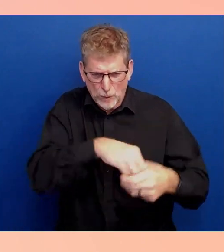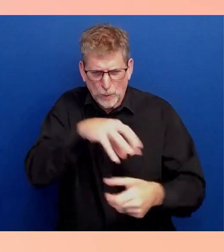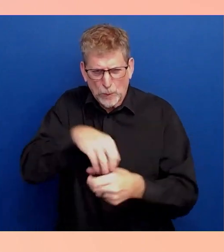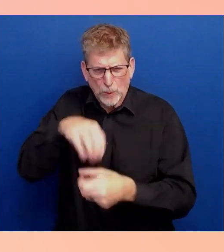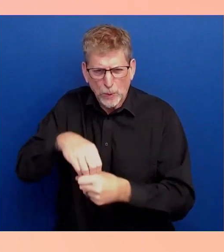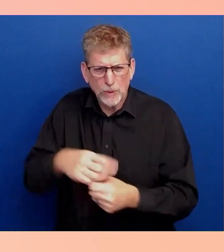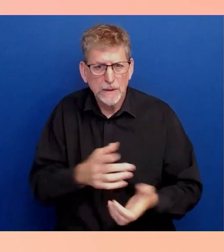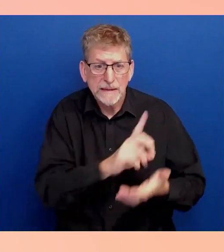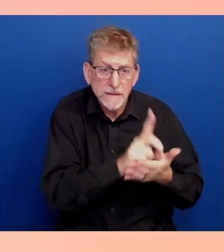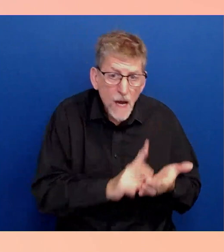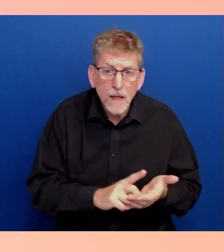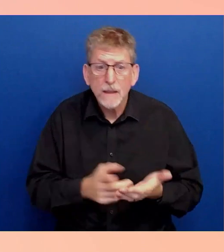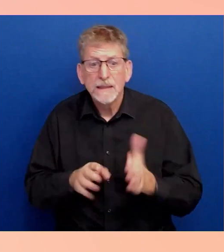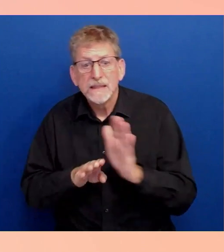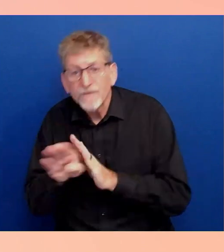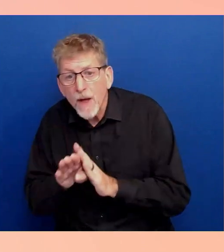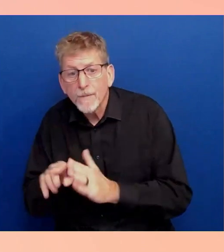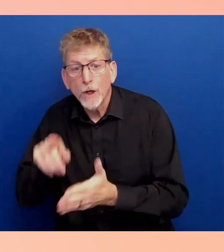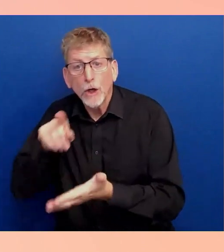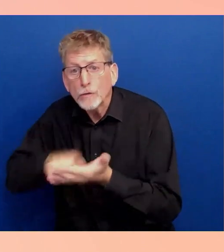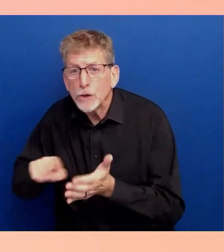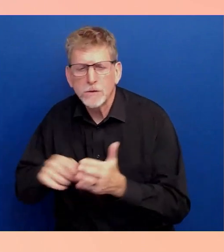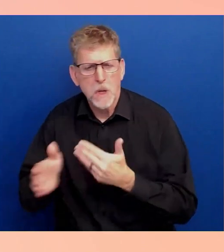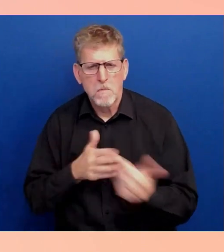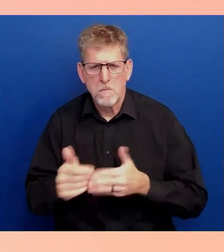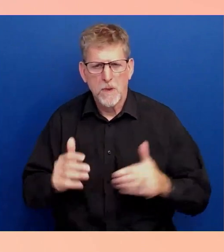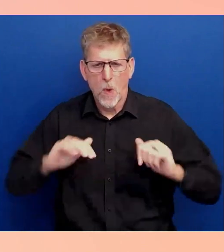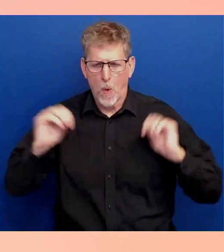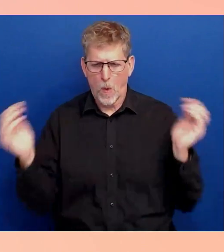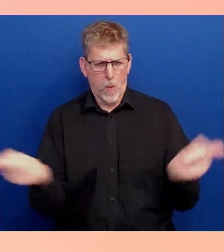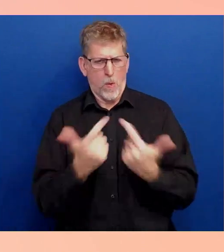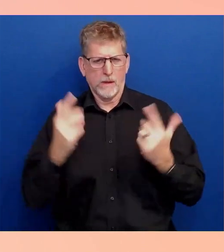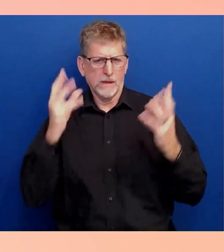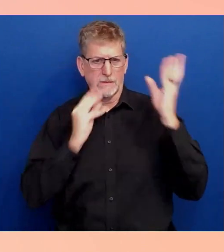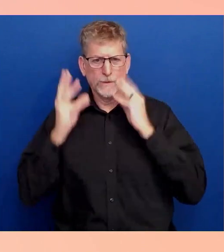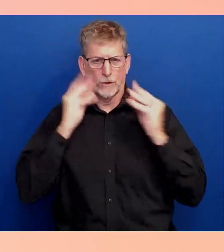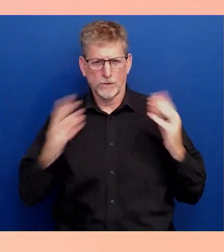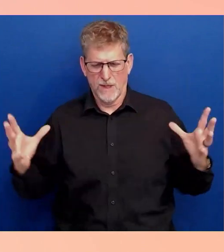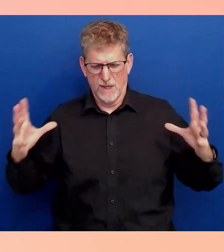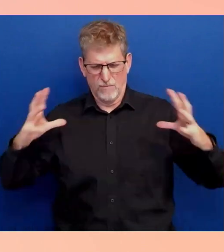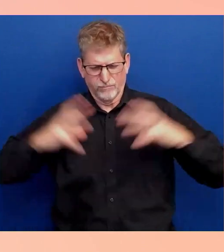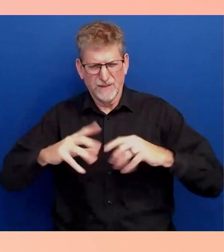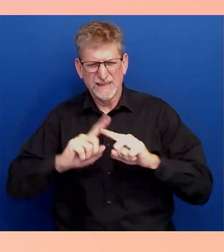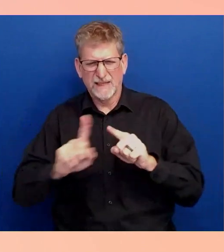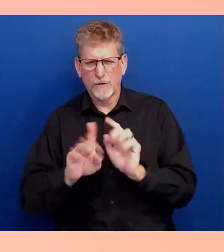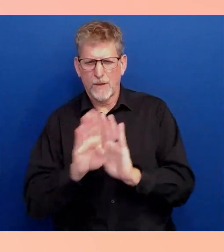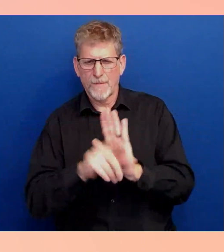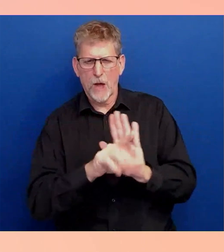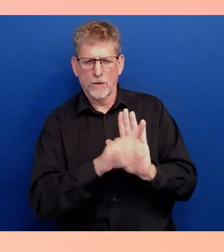experiences and backgrounds helps to contribute to the work we brainstorm and collaborate on. We strive to always think